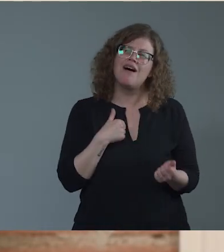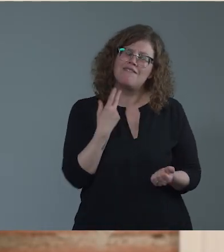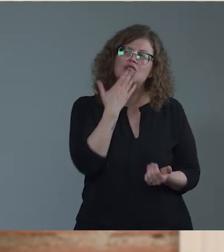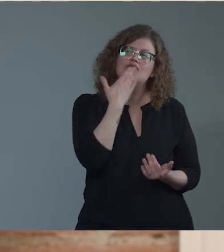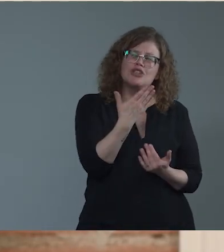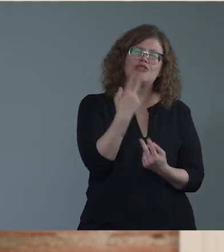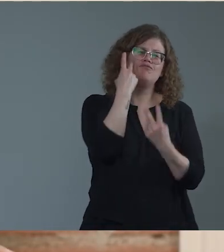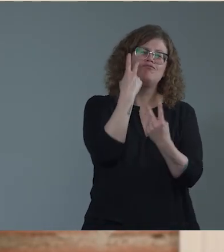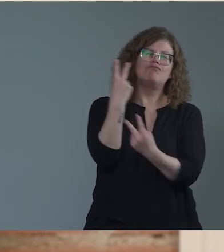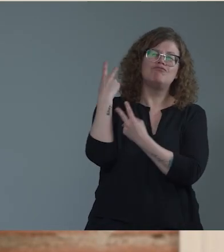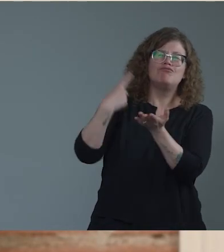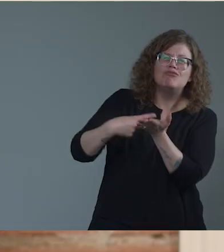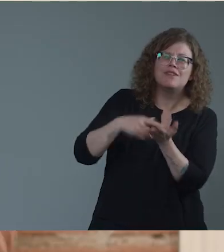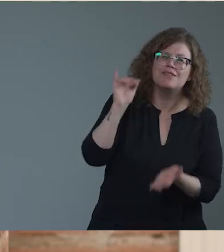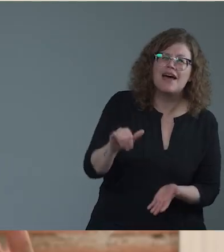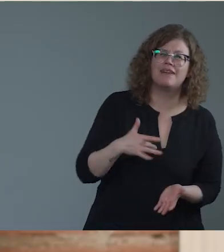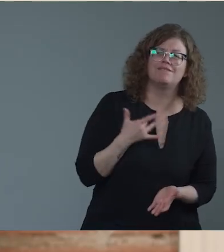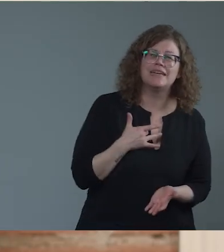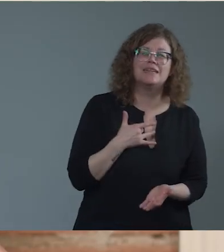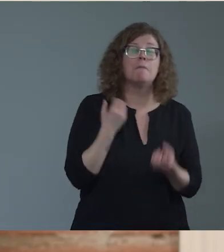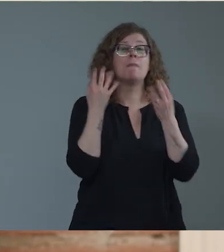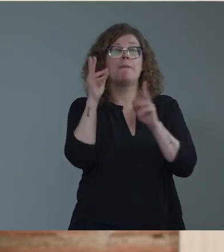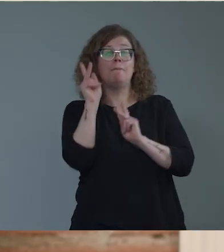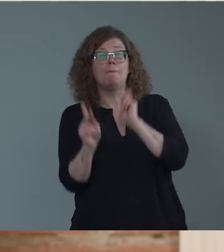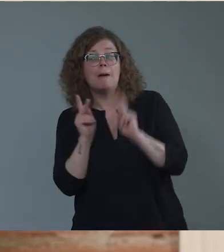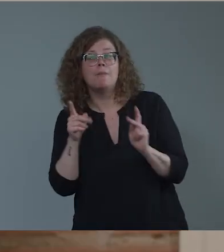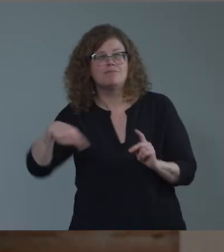It actually creates something that defines a community around it.